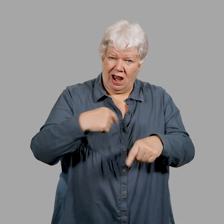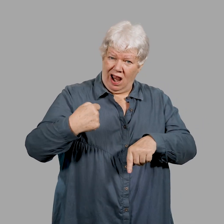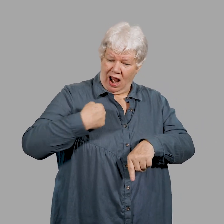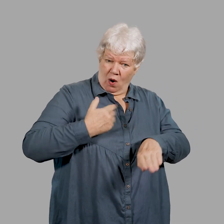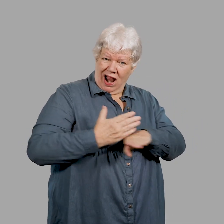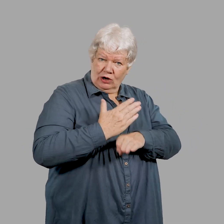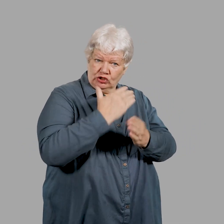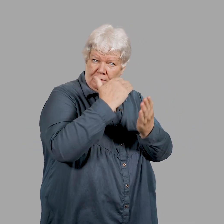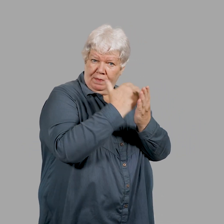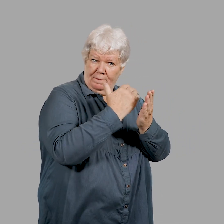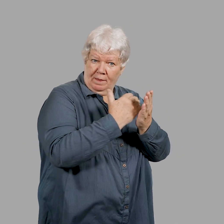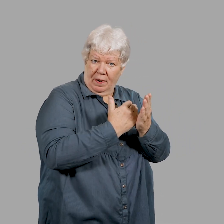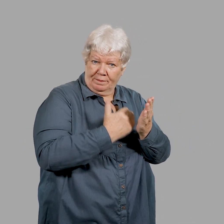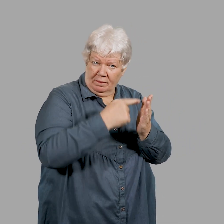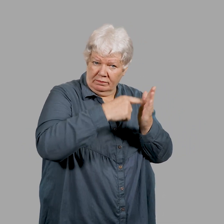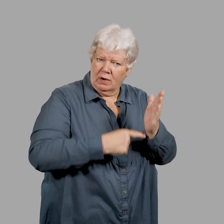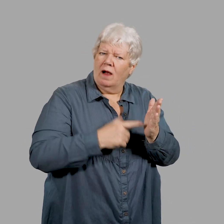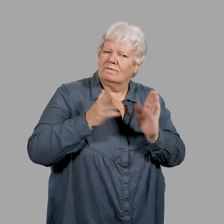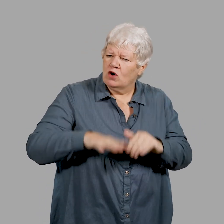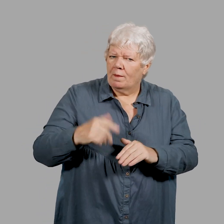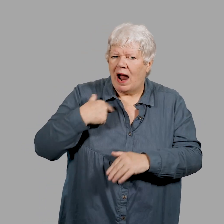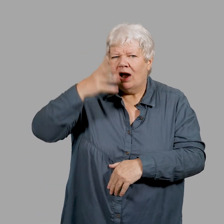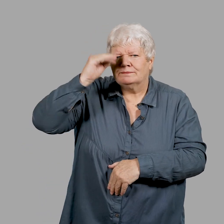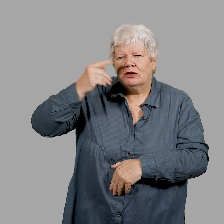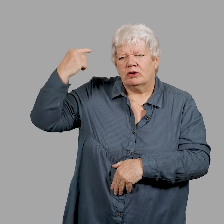The actions we have set out are informed by our experience